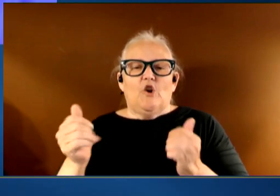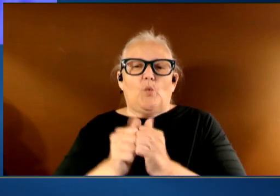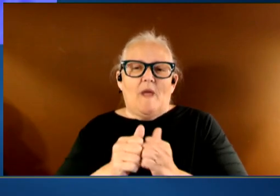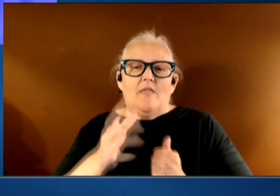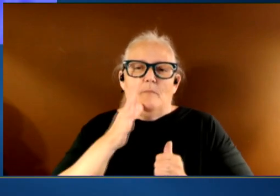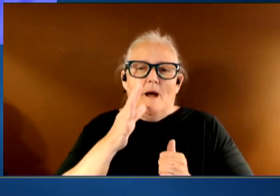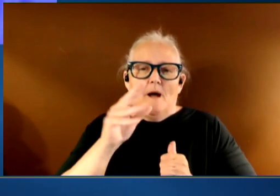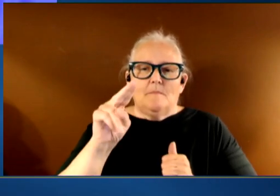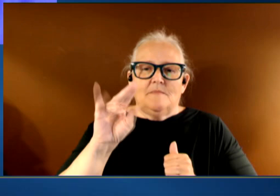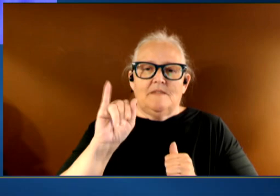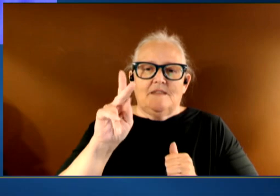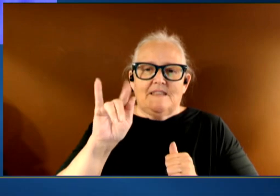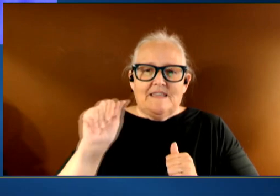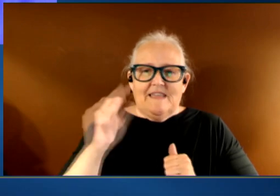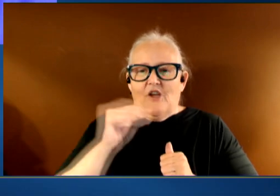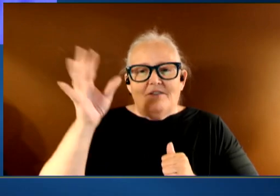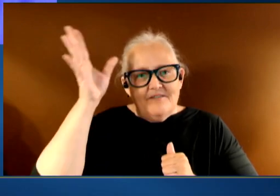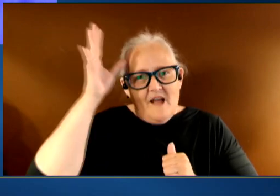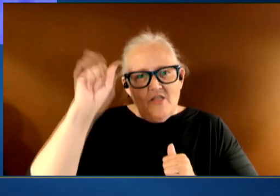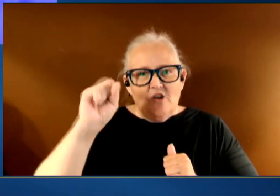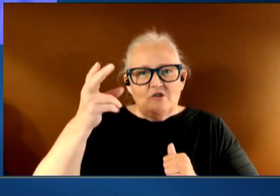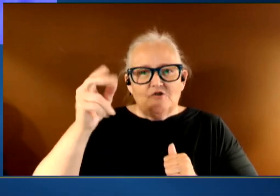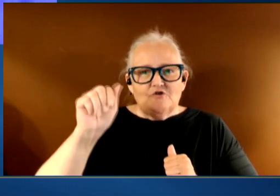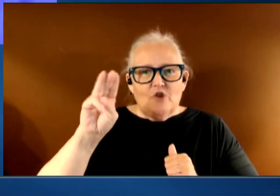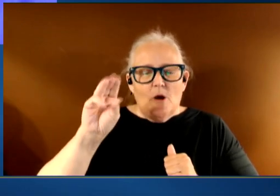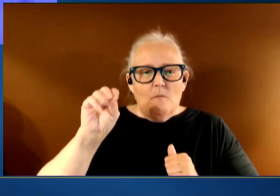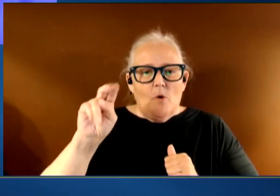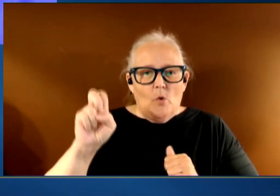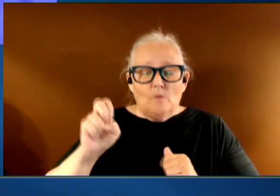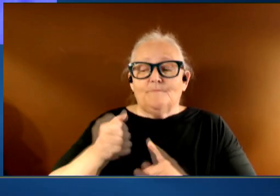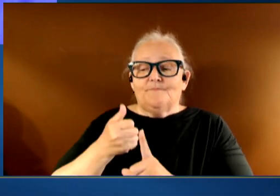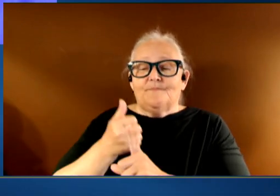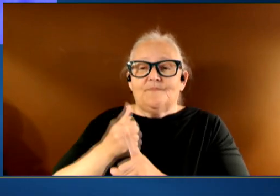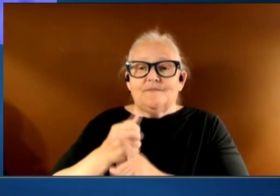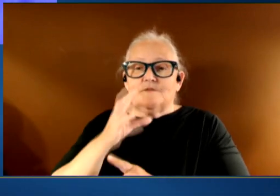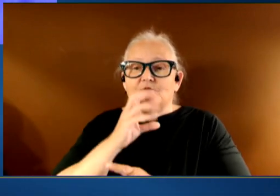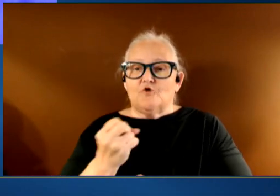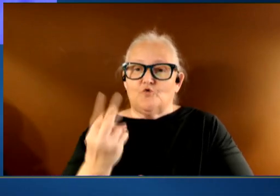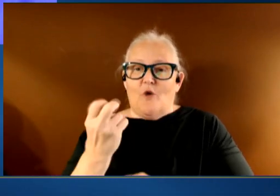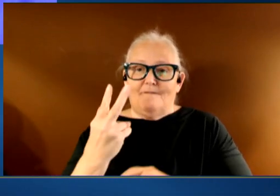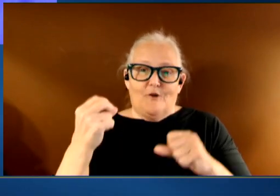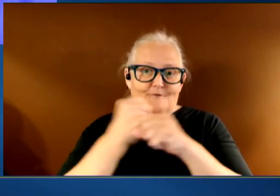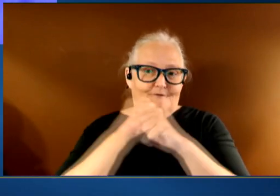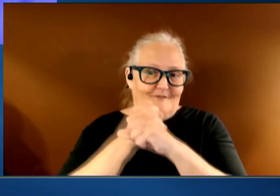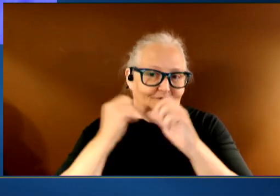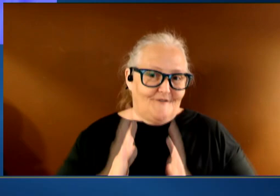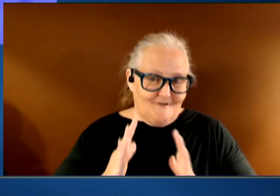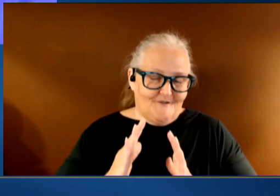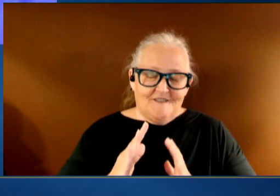Shimon [spelled phonetically]. Simone is a 12-year-old warrior and a phenomenal artist,